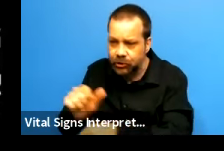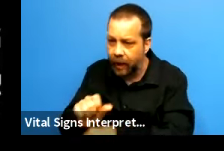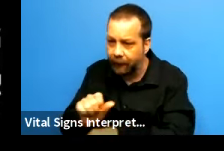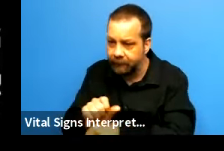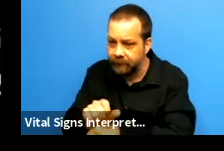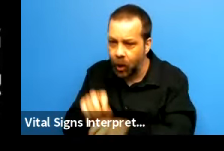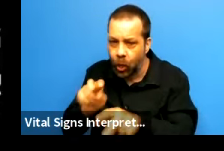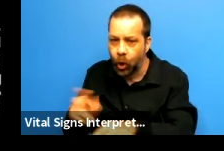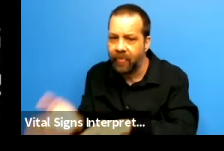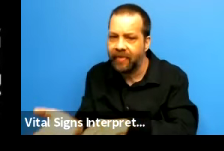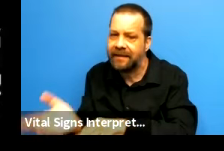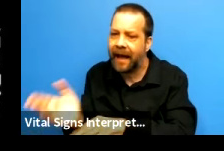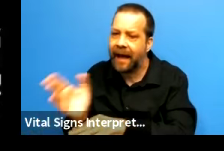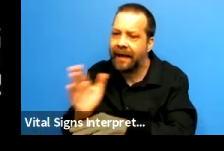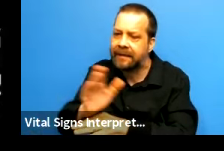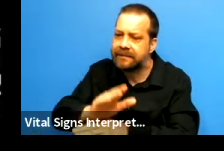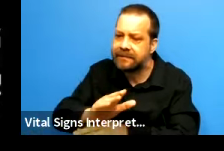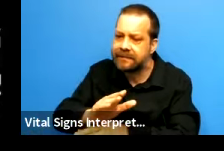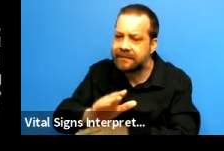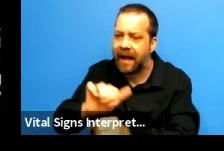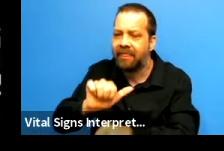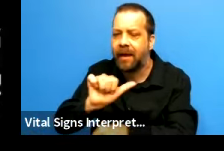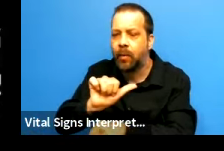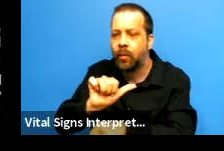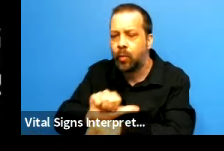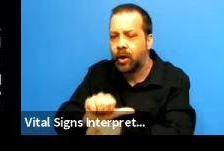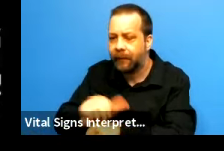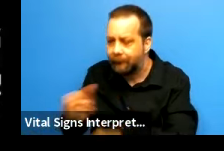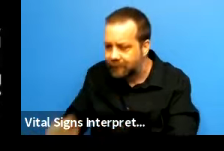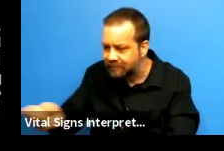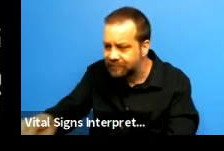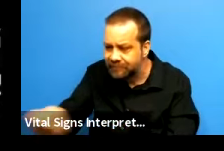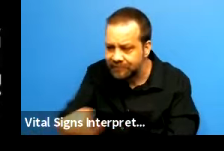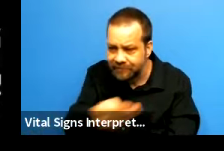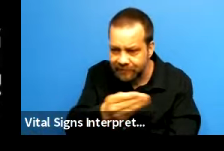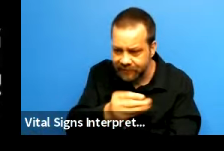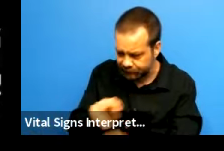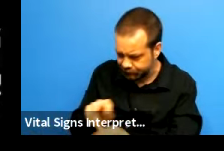and how business flows through the day and what that means for accessing the hazards